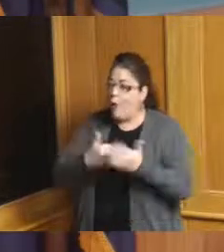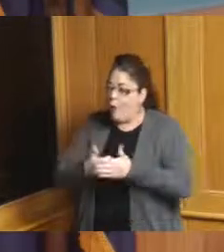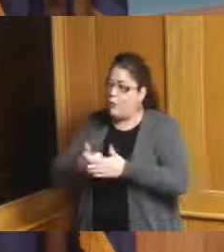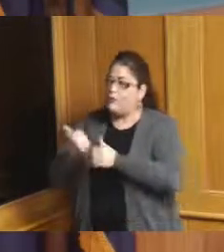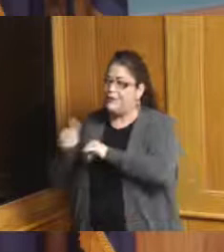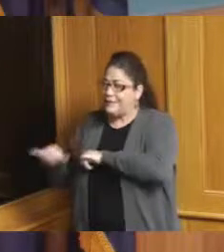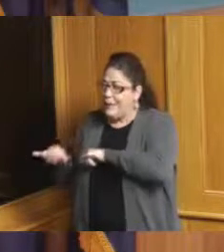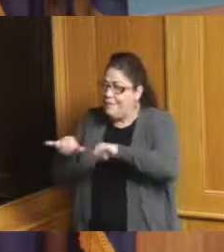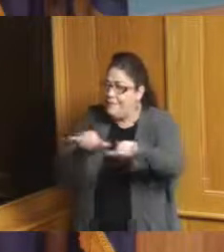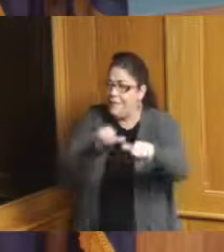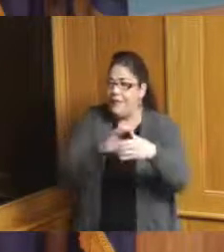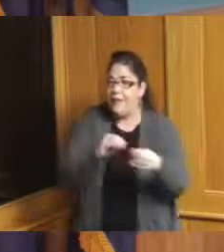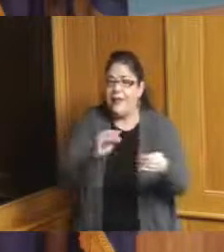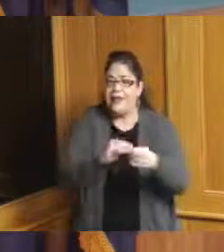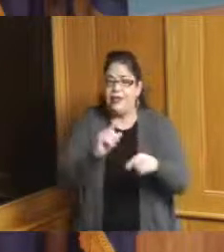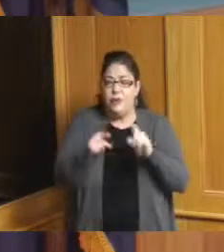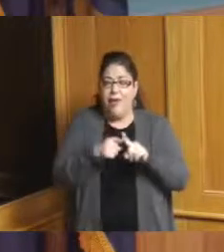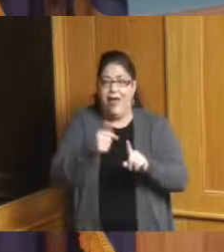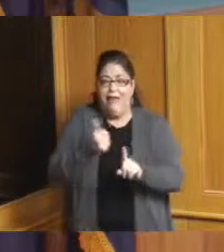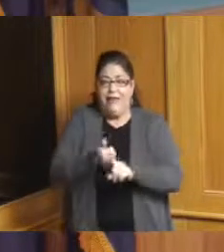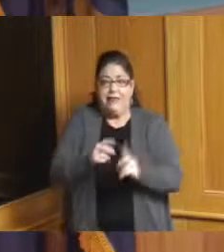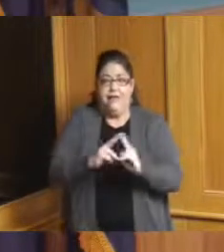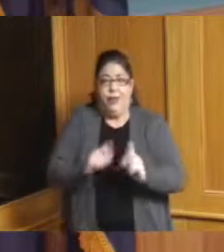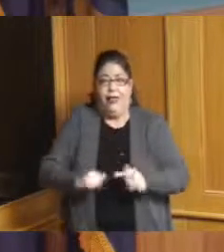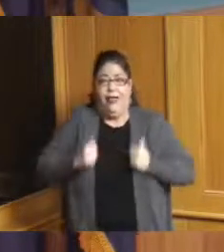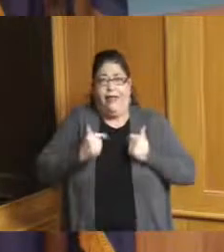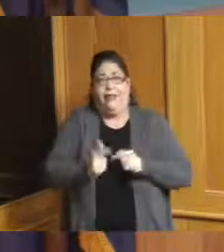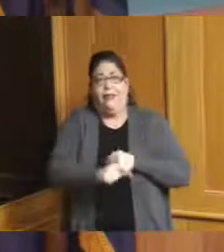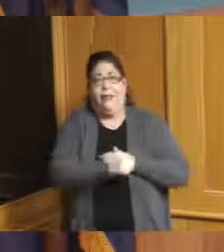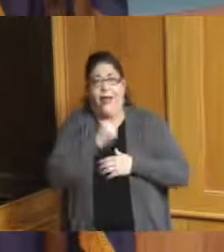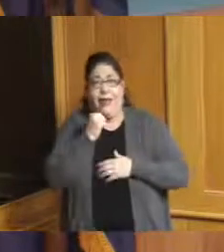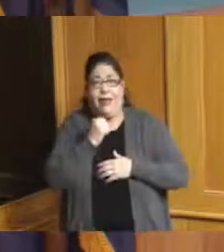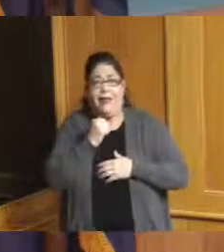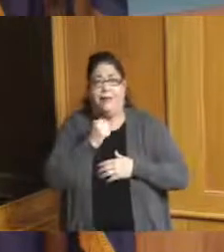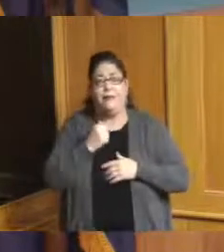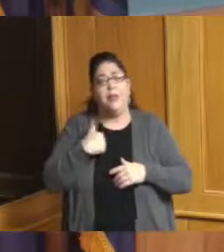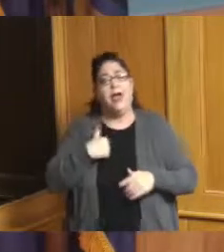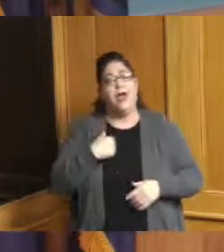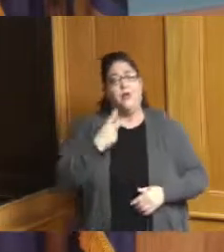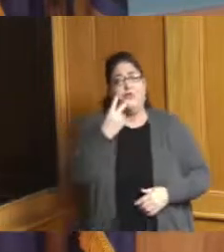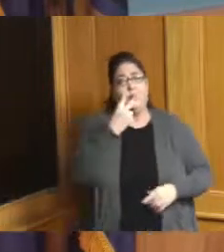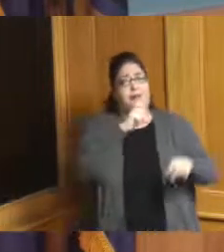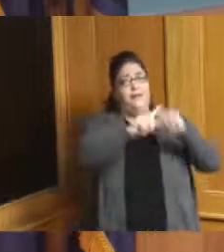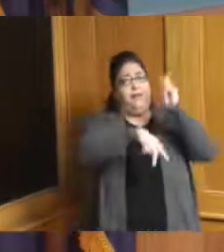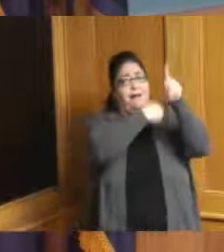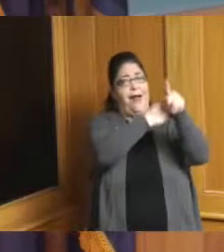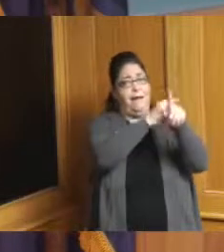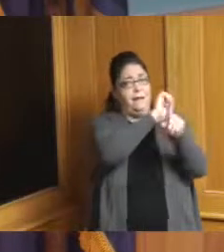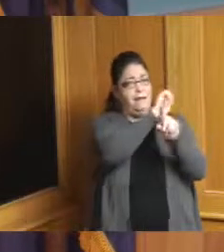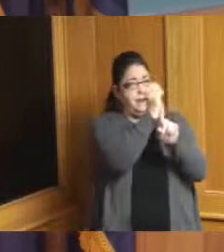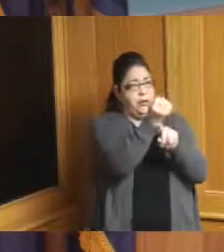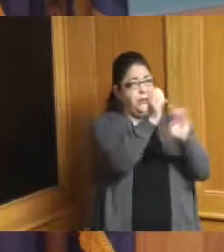on something that's deadly but I see us as having two states of emergencies we have an emergency as